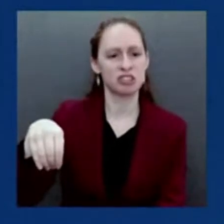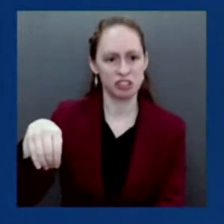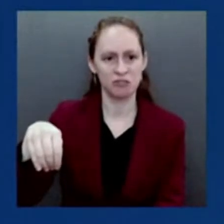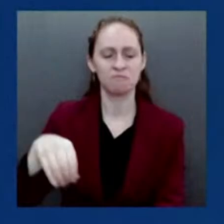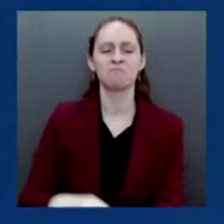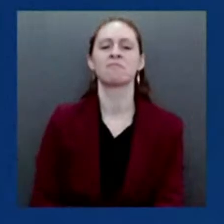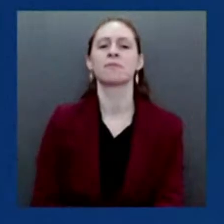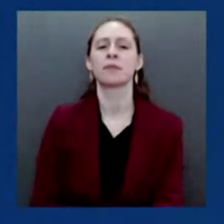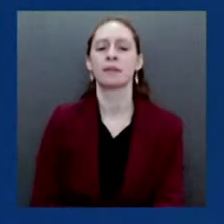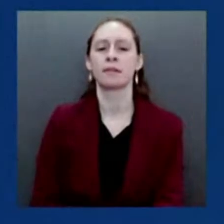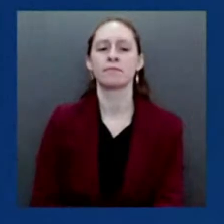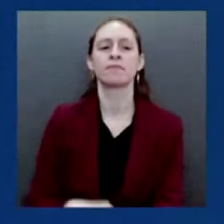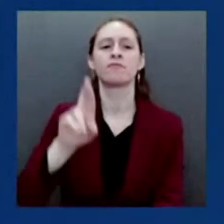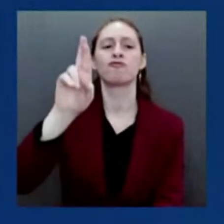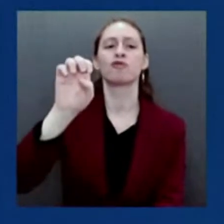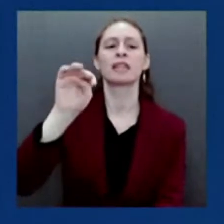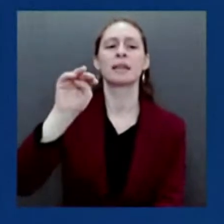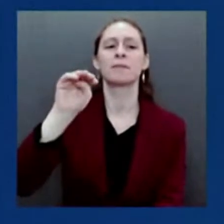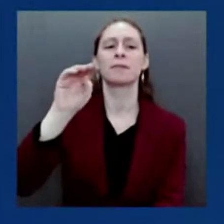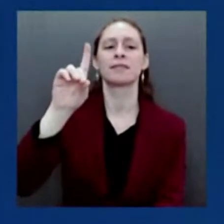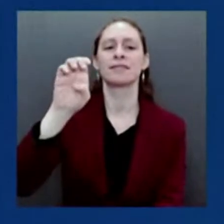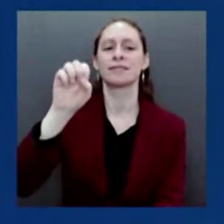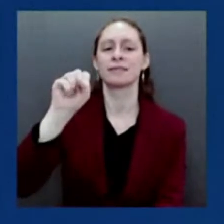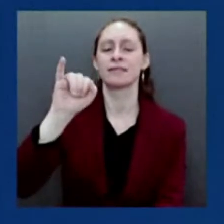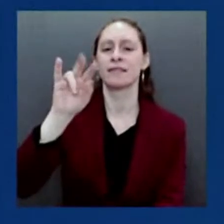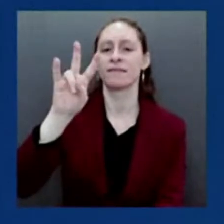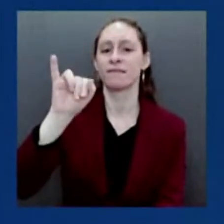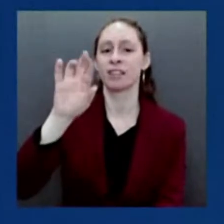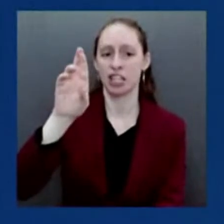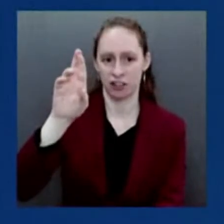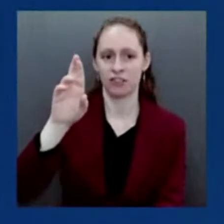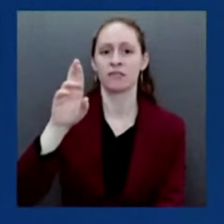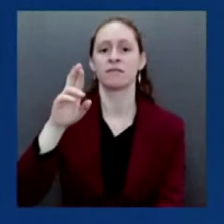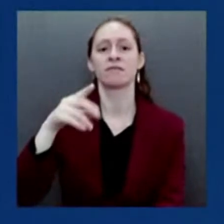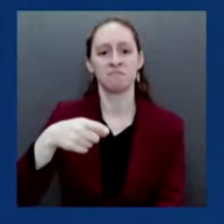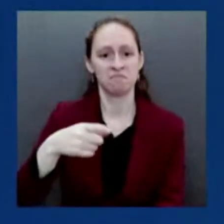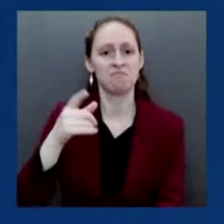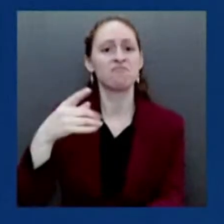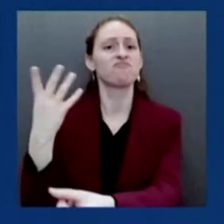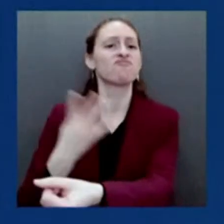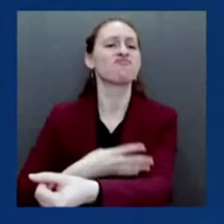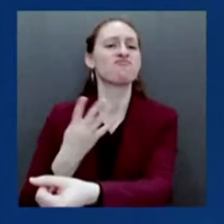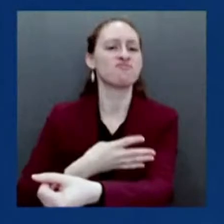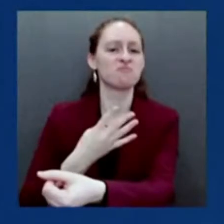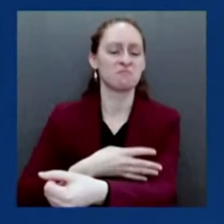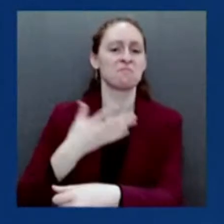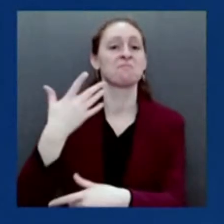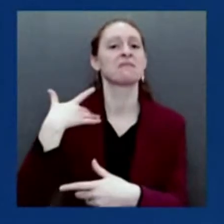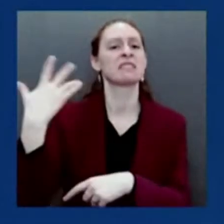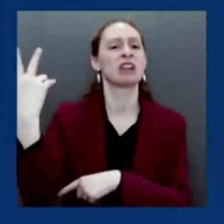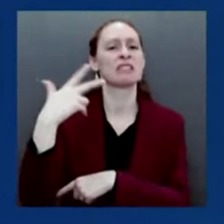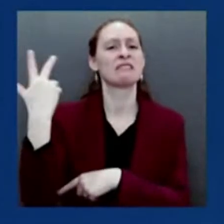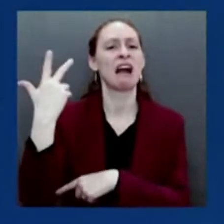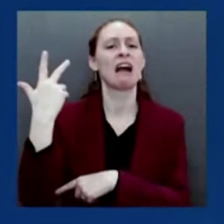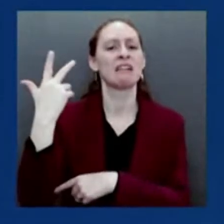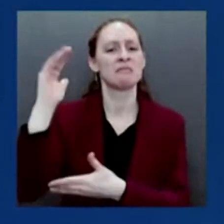RENT AS SEVERE AS AN APPROVED